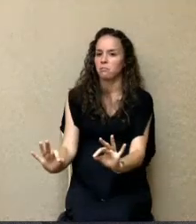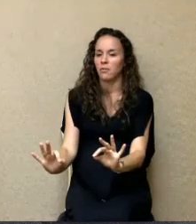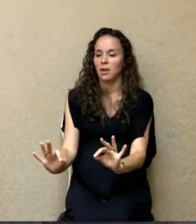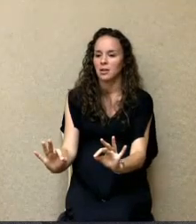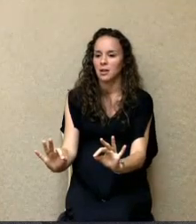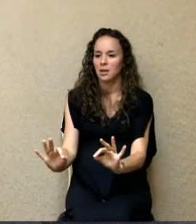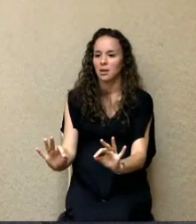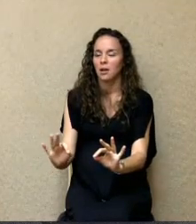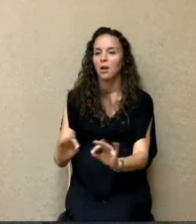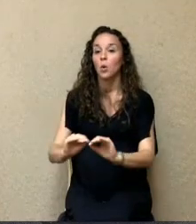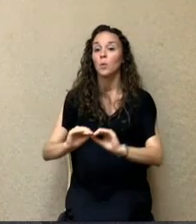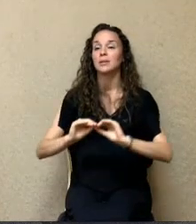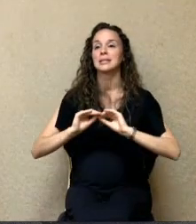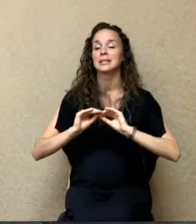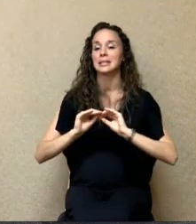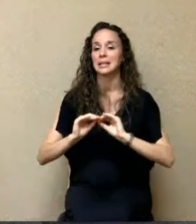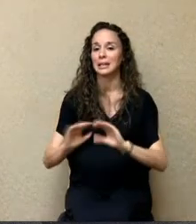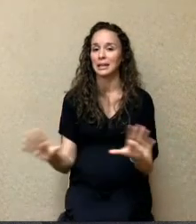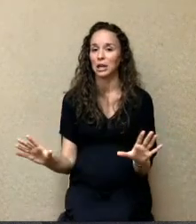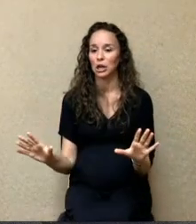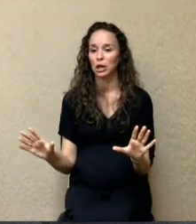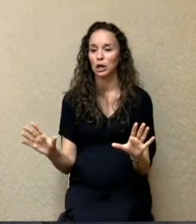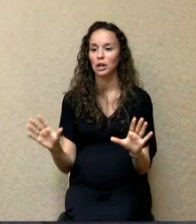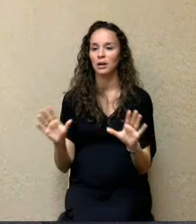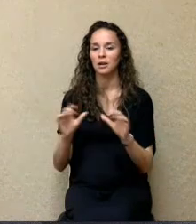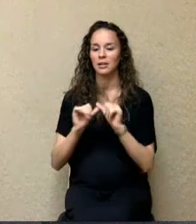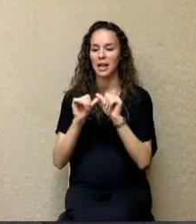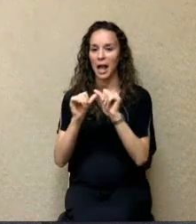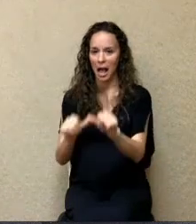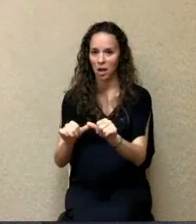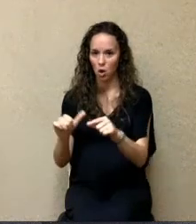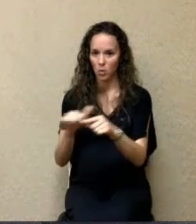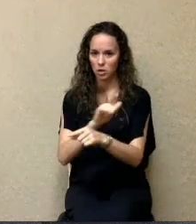What was clear is the ongoing training required for our staff.